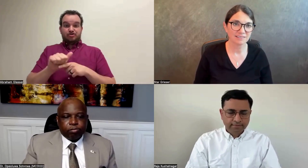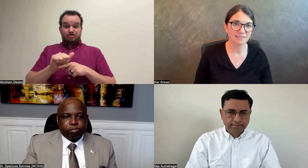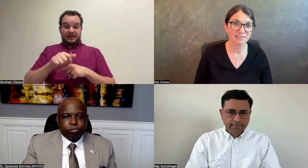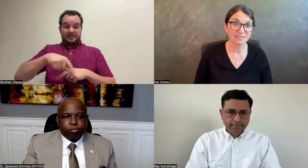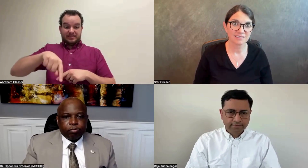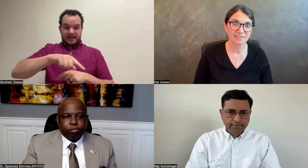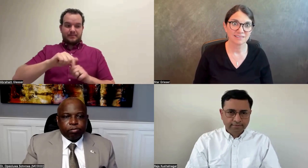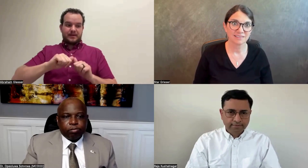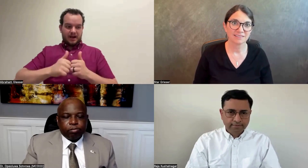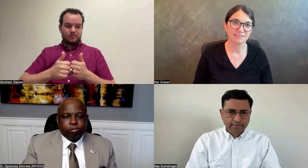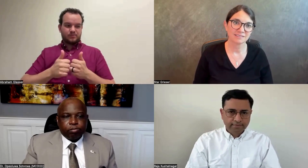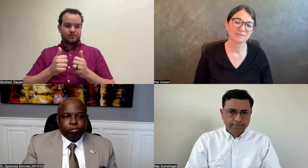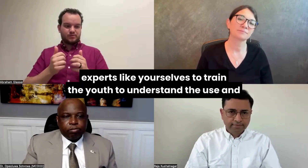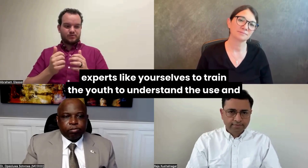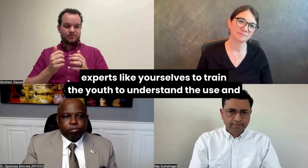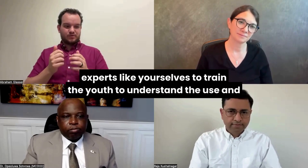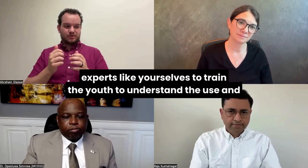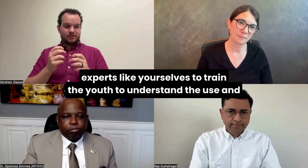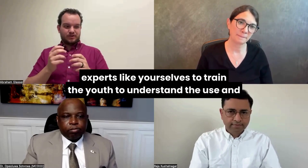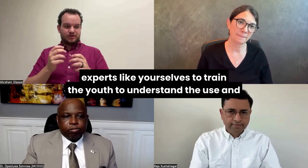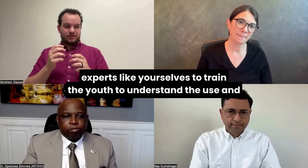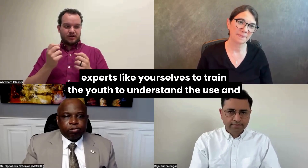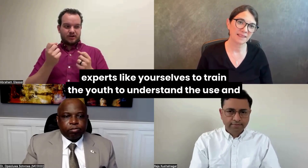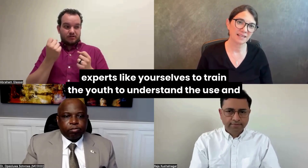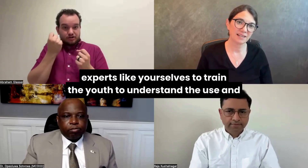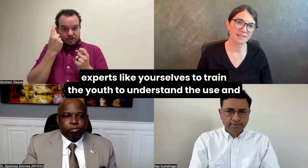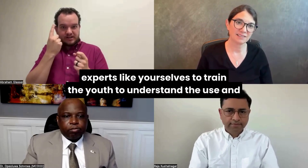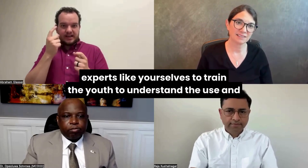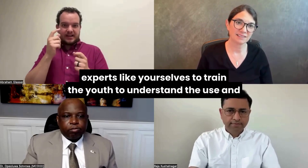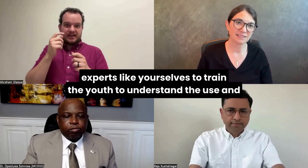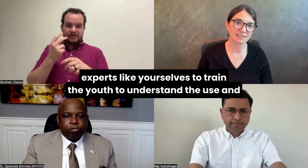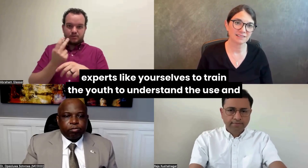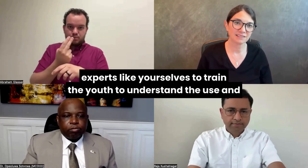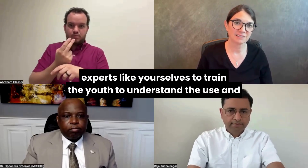experts like yourselves to train the youth to understand the use and